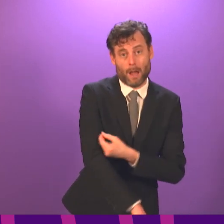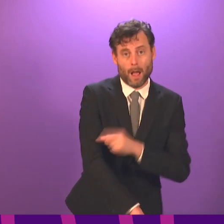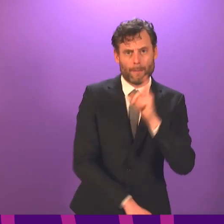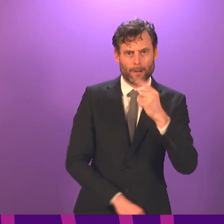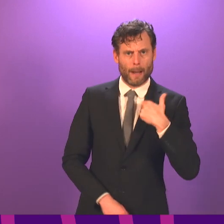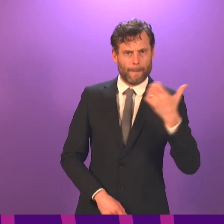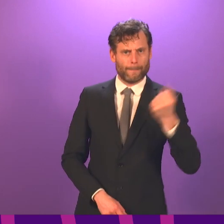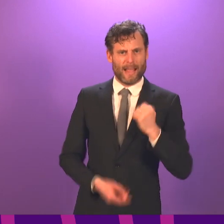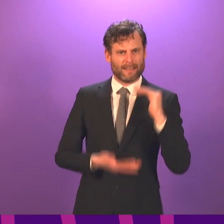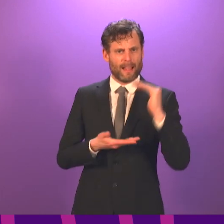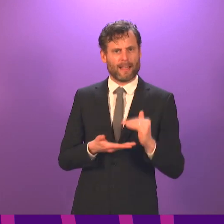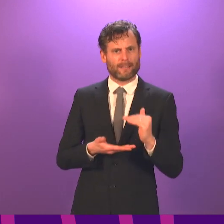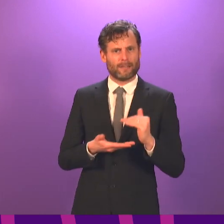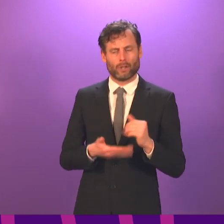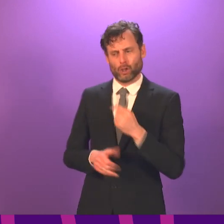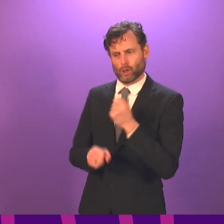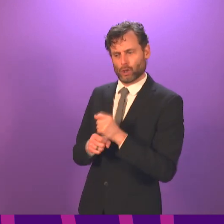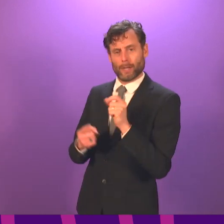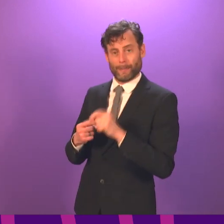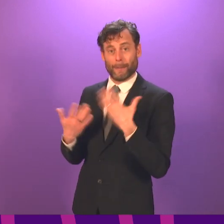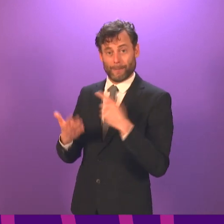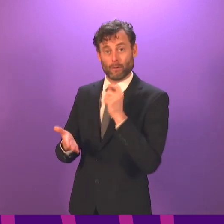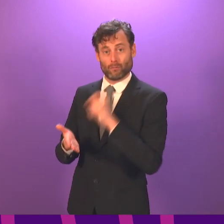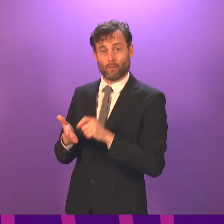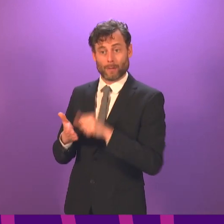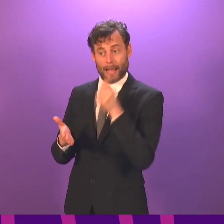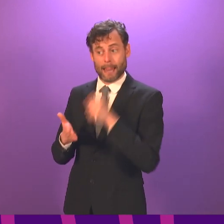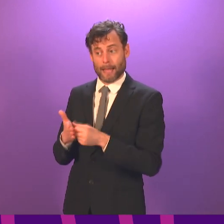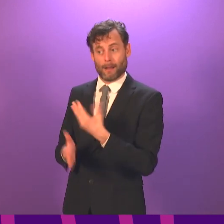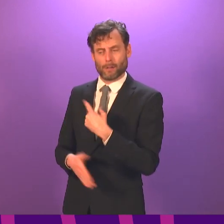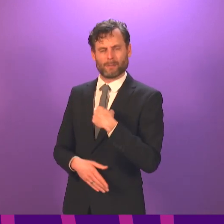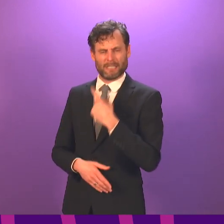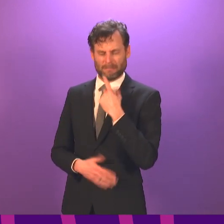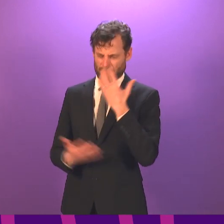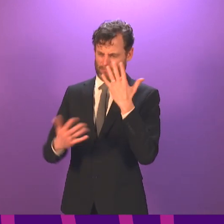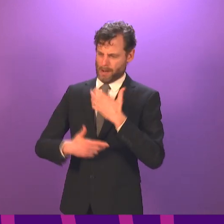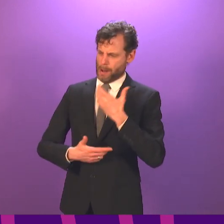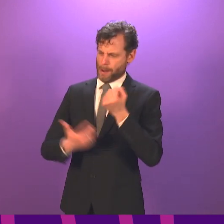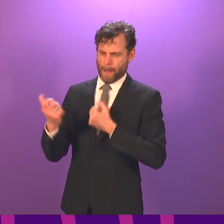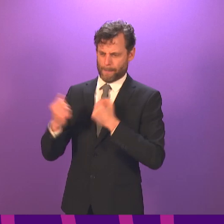A general practitioner also wrote to me to say that he had the same concerns and that